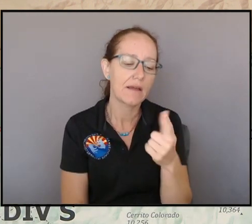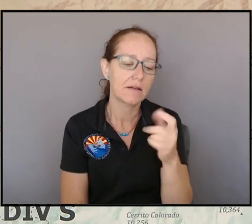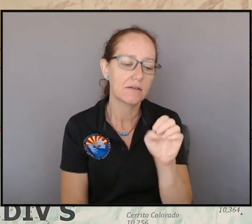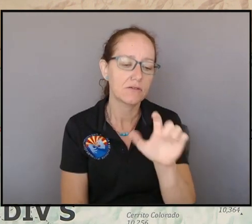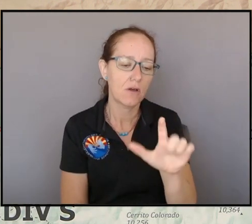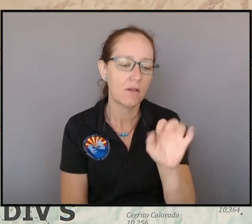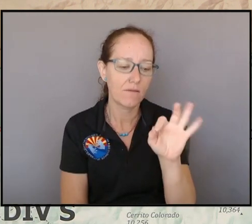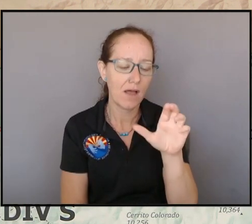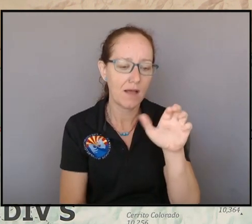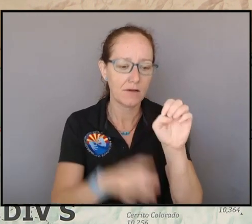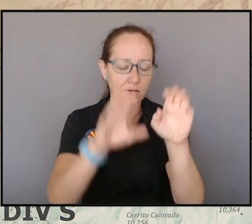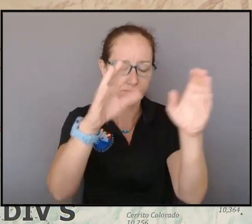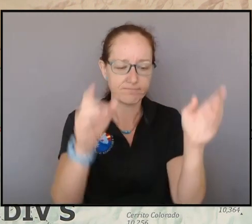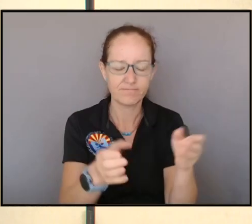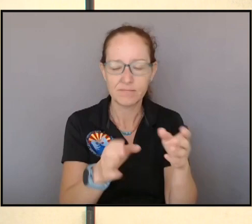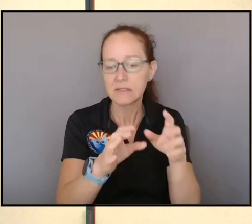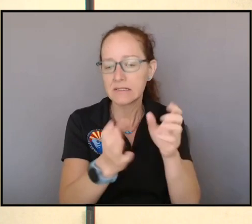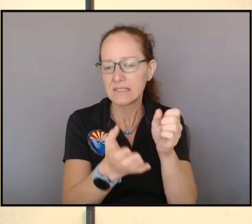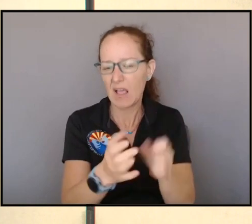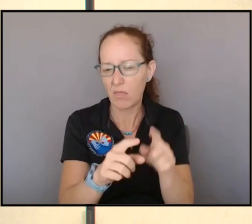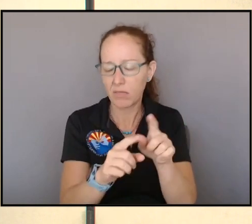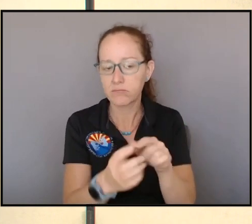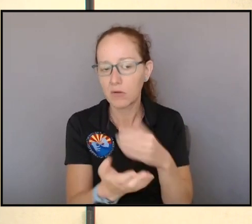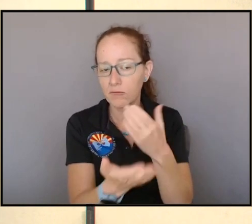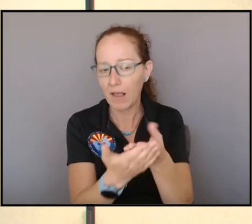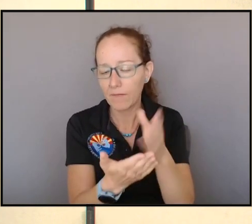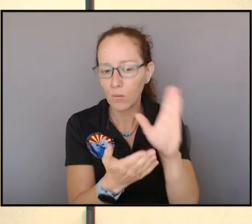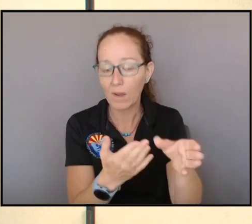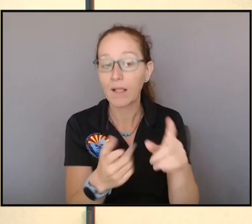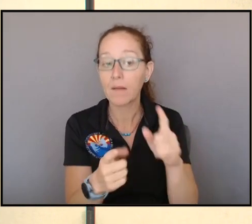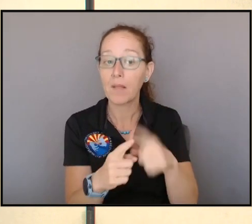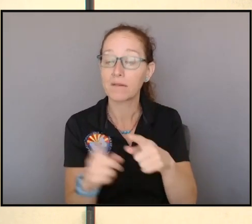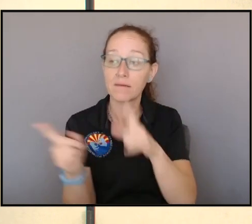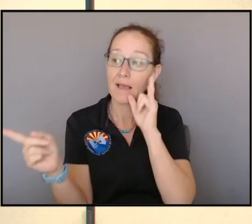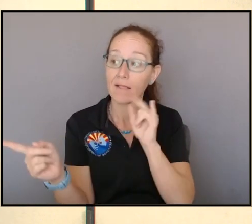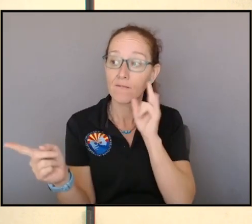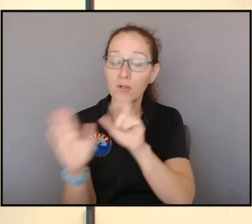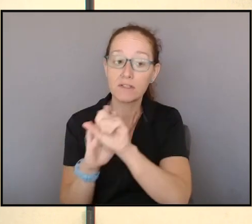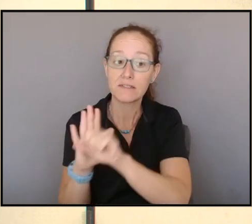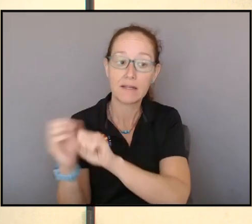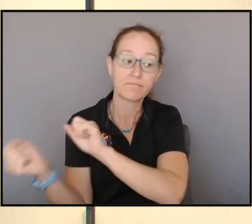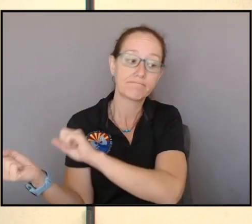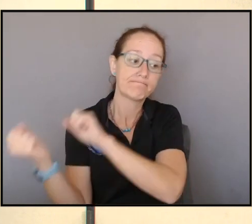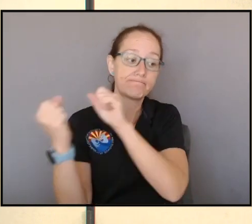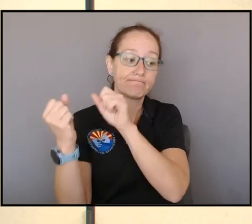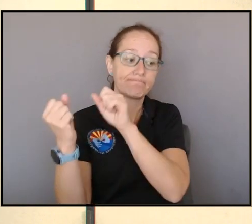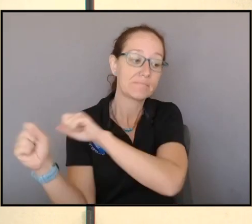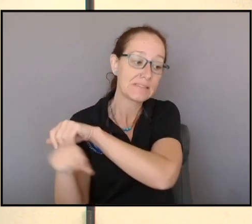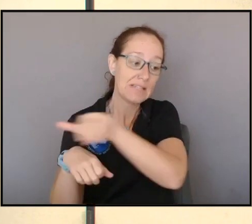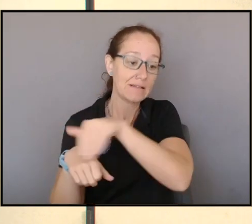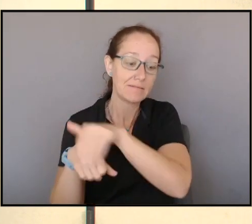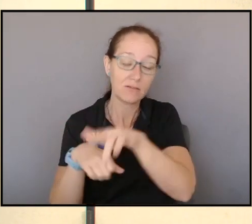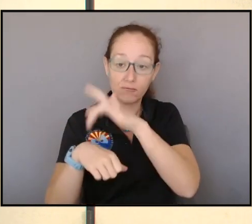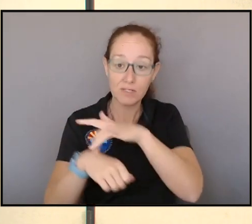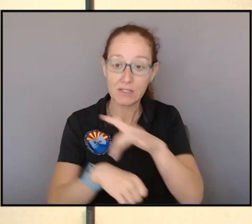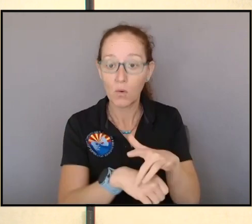California that have come in from the state and they're actually helping identify those areas that we need to do that